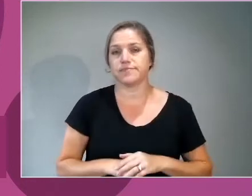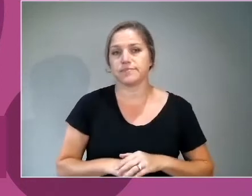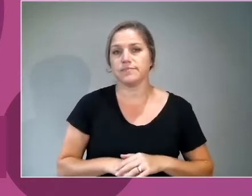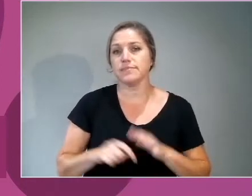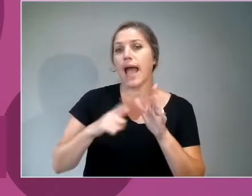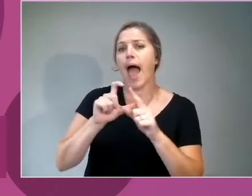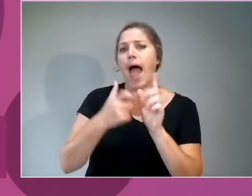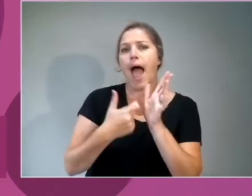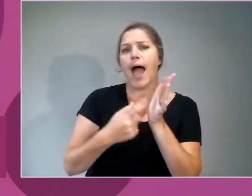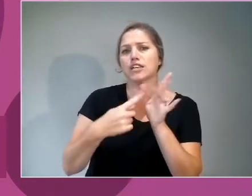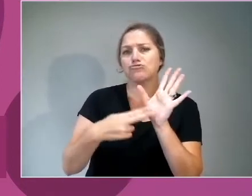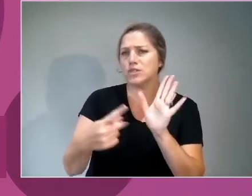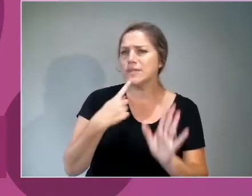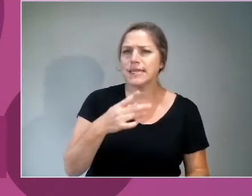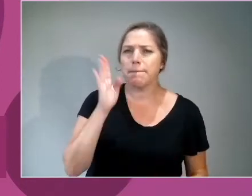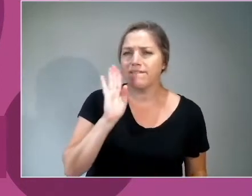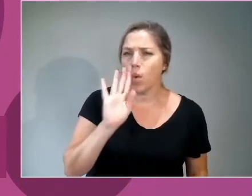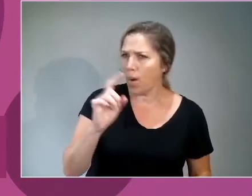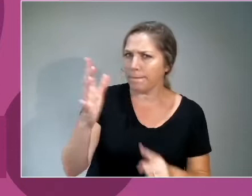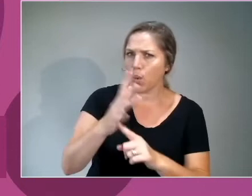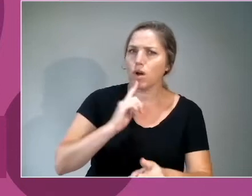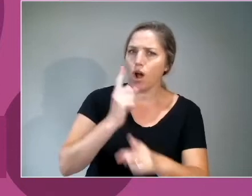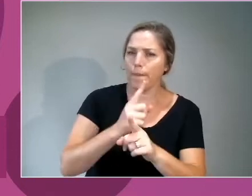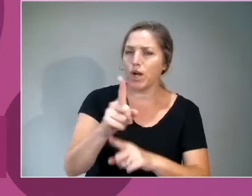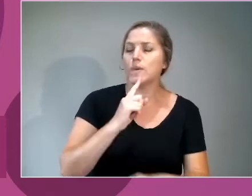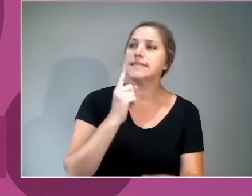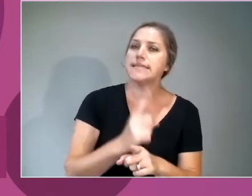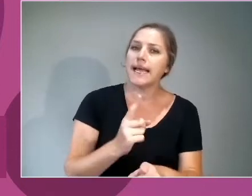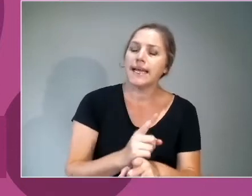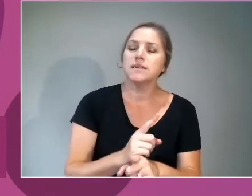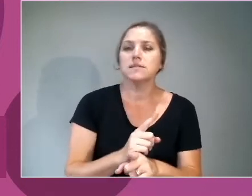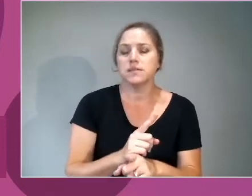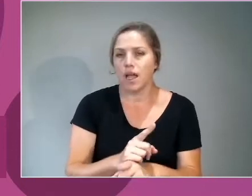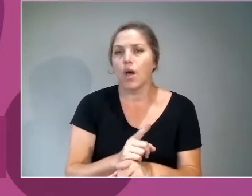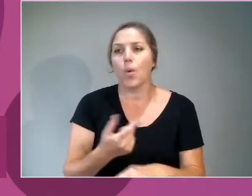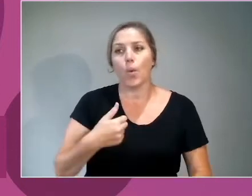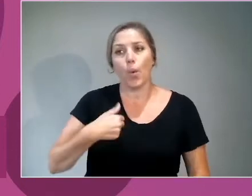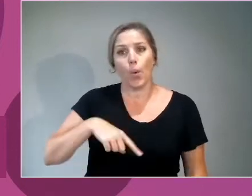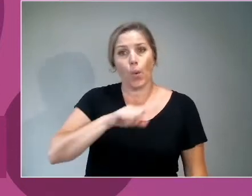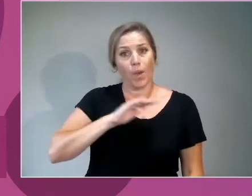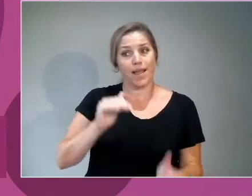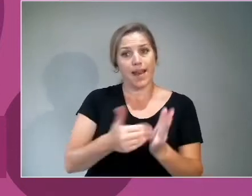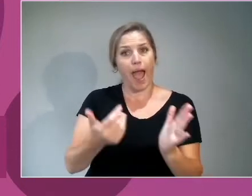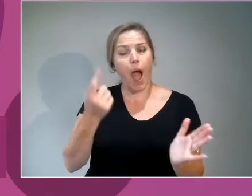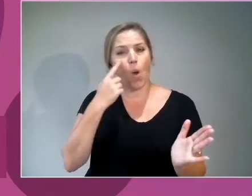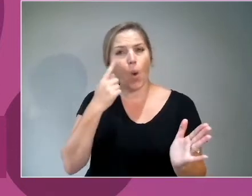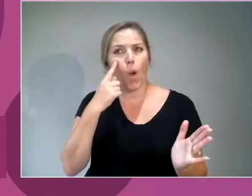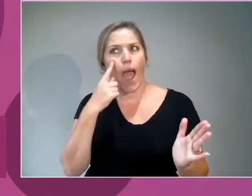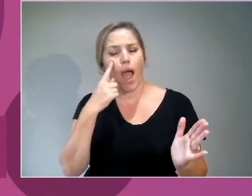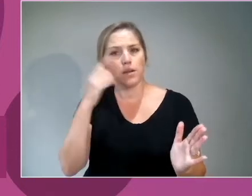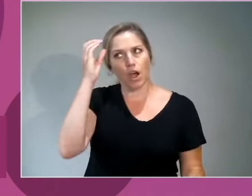And that is about the fact that we are looking now at a concept of whole of Government.